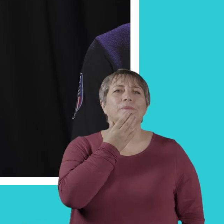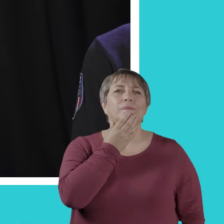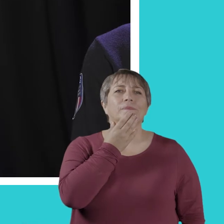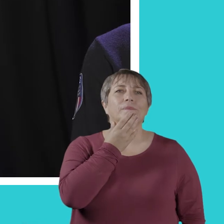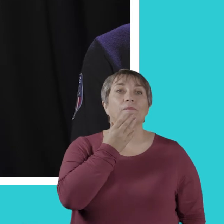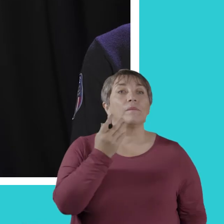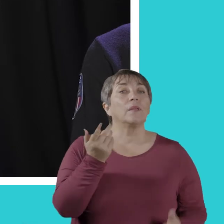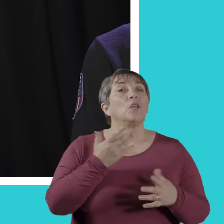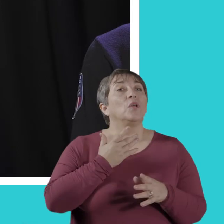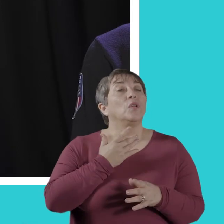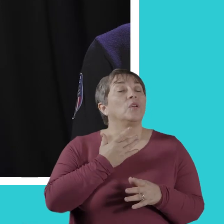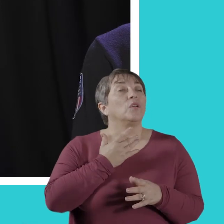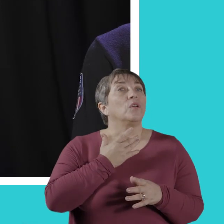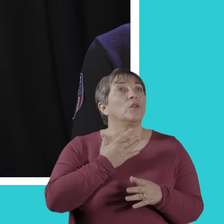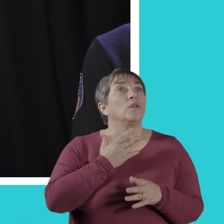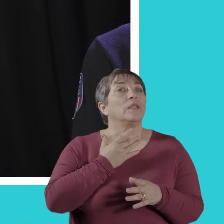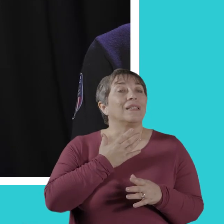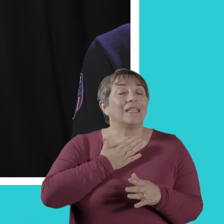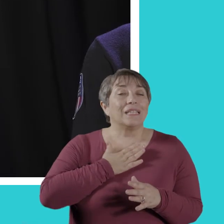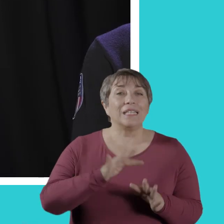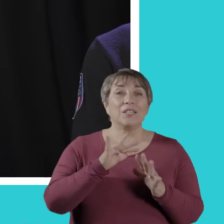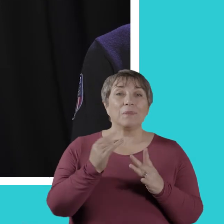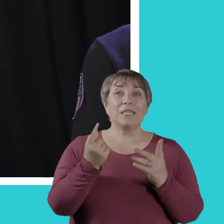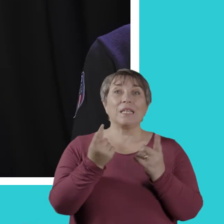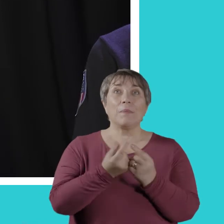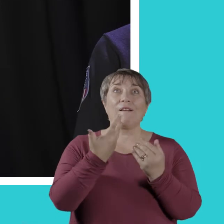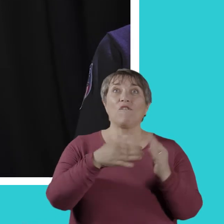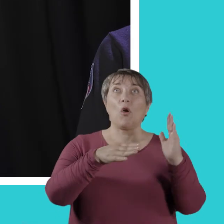We need to there needs to be something from the higher ups to say that there's no place